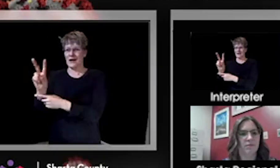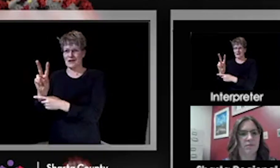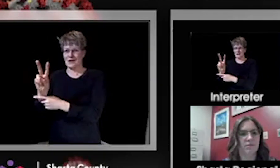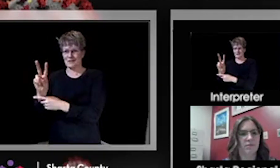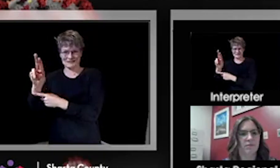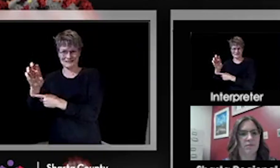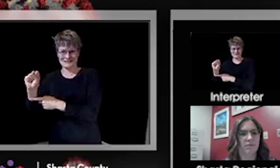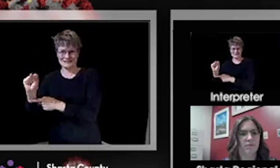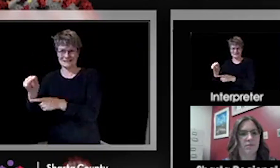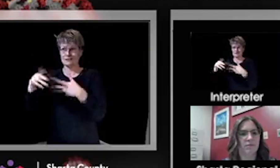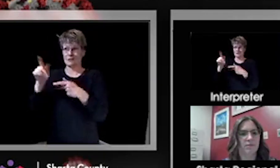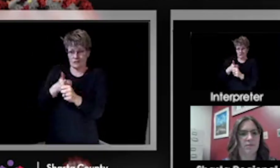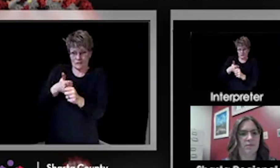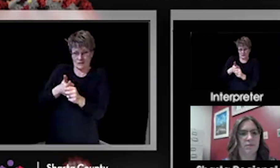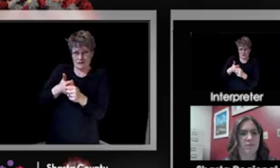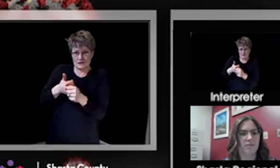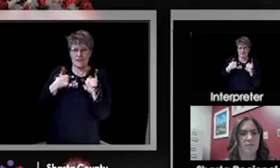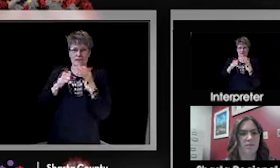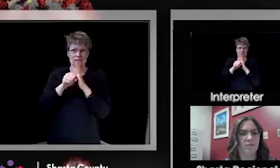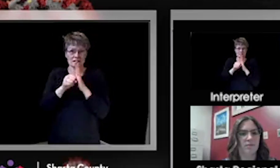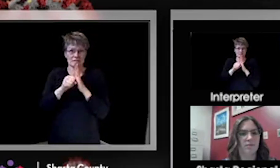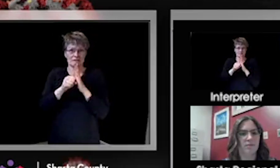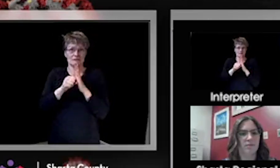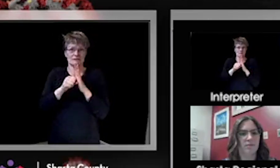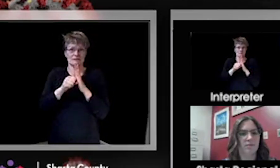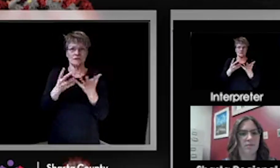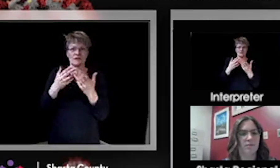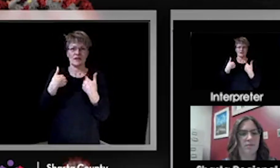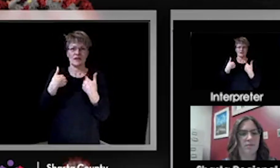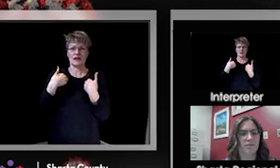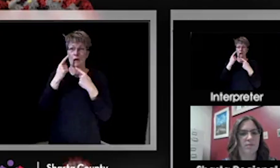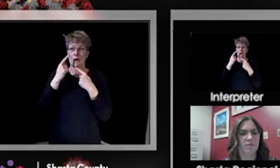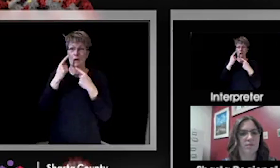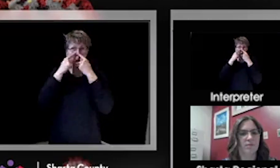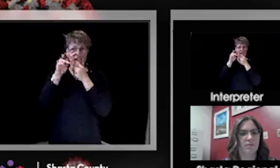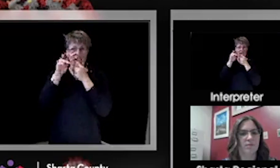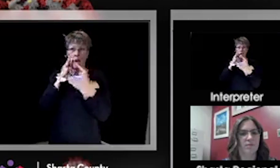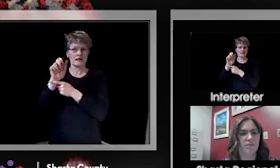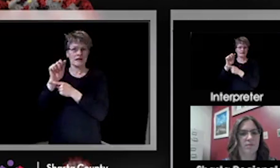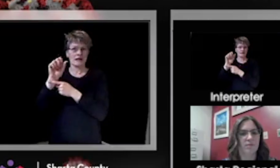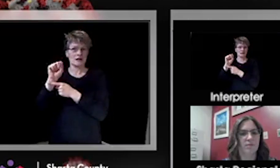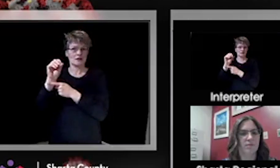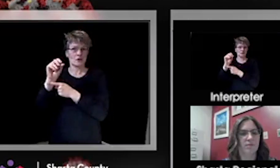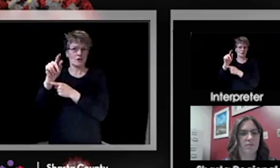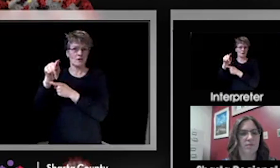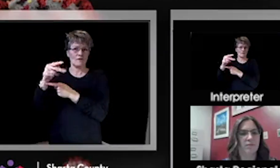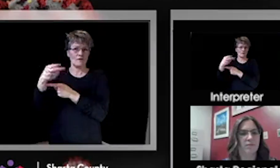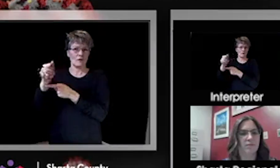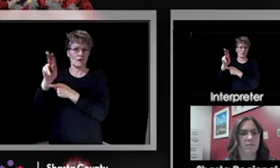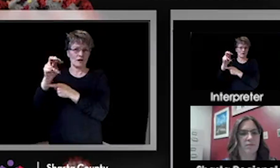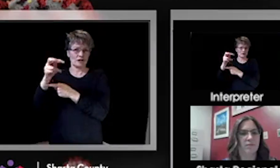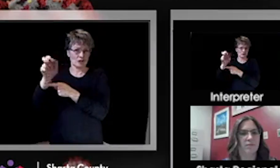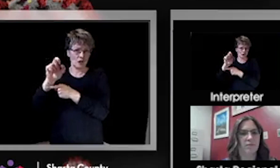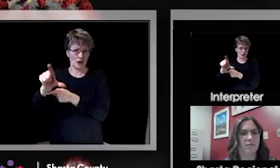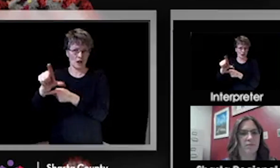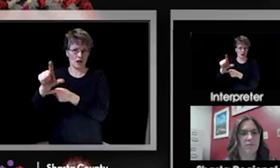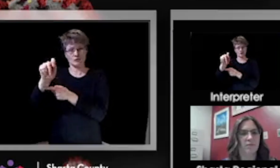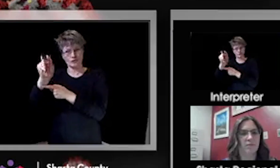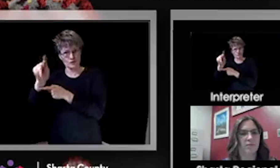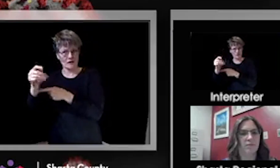nasopharyngeal tract. The kind of testing that you’re talking about is more like an